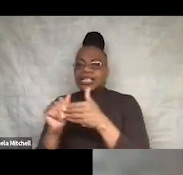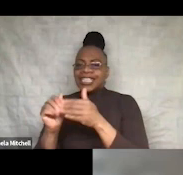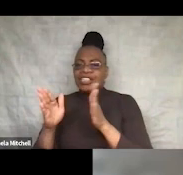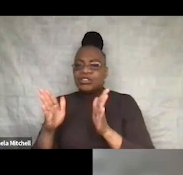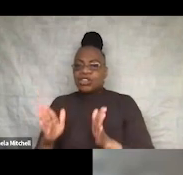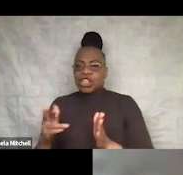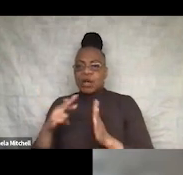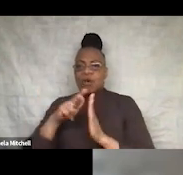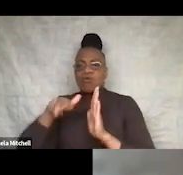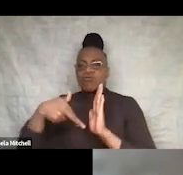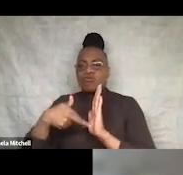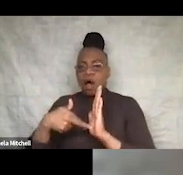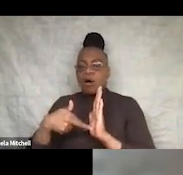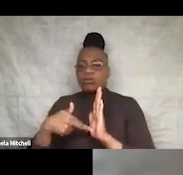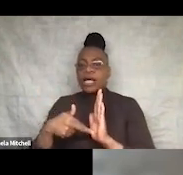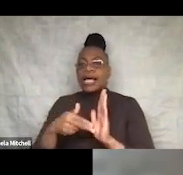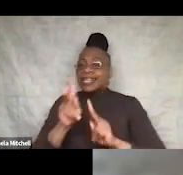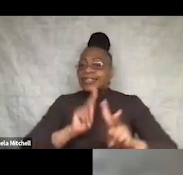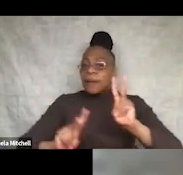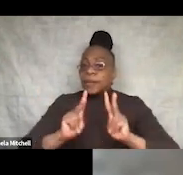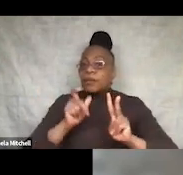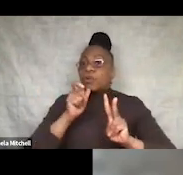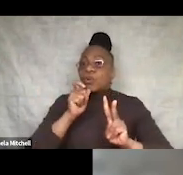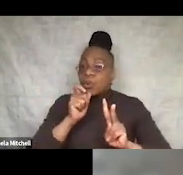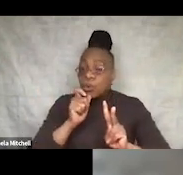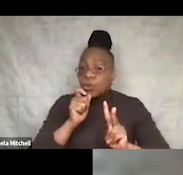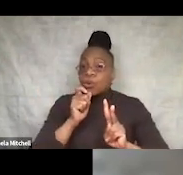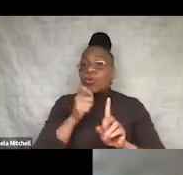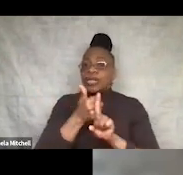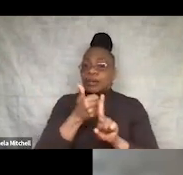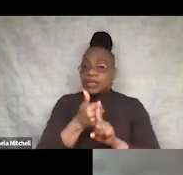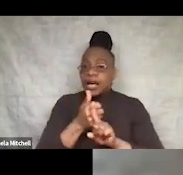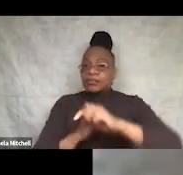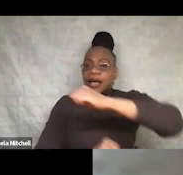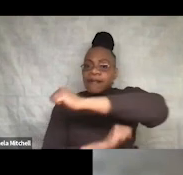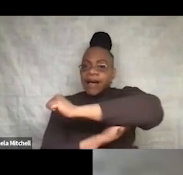they are individuals who actually came and went through Foundation to Freedom's program,